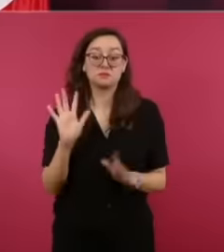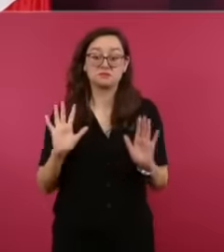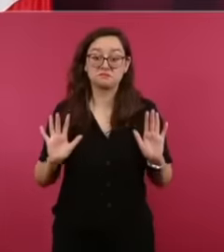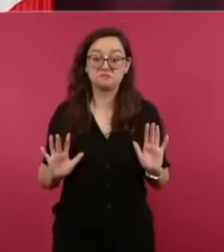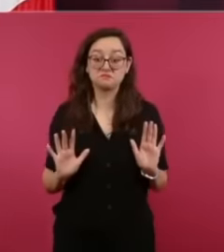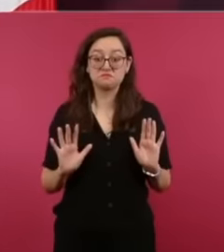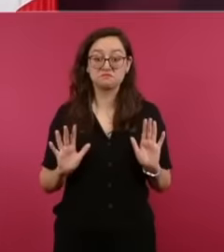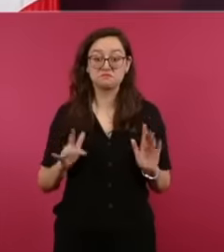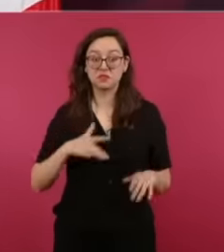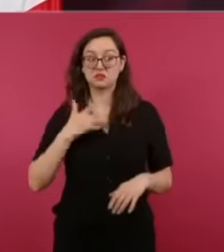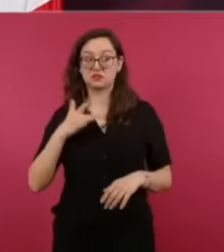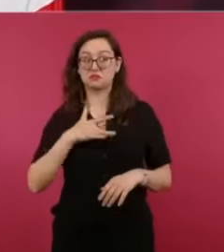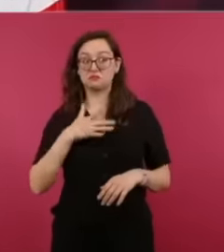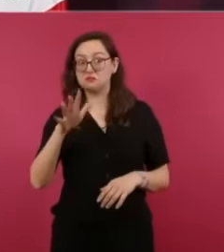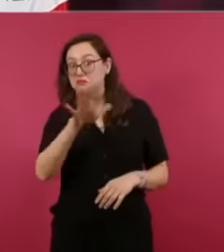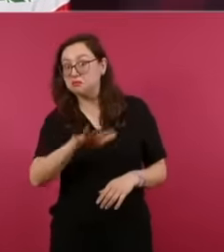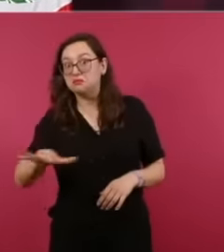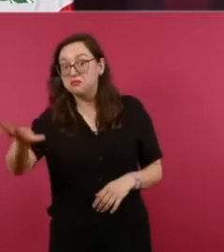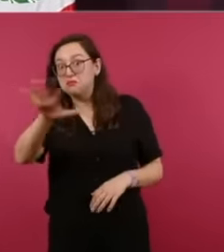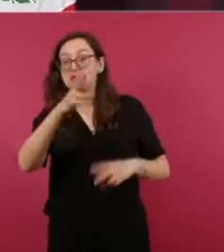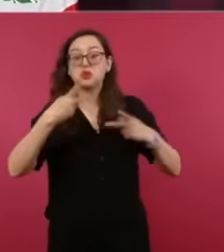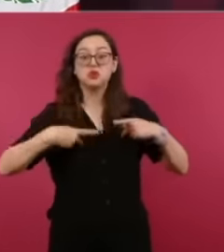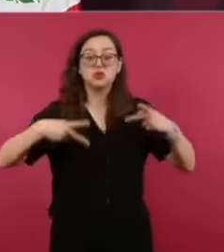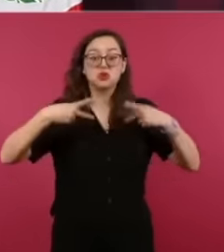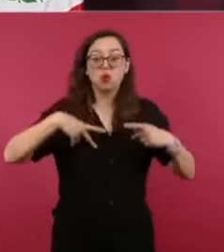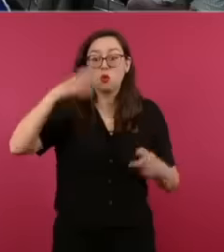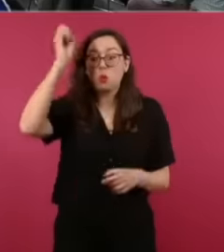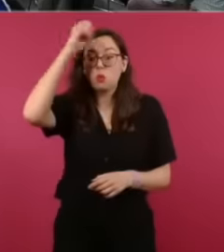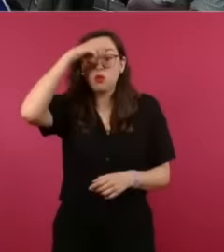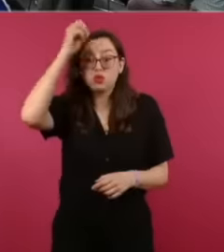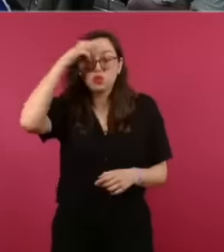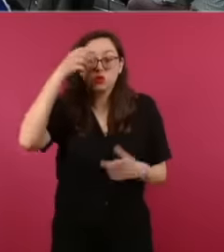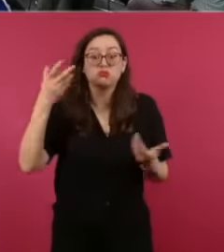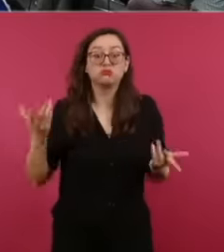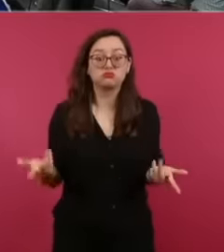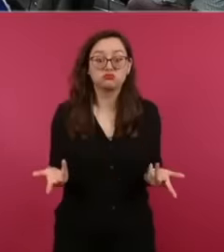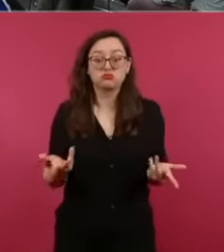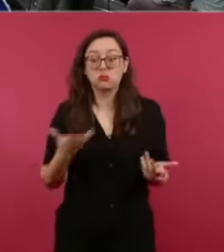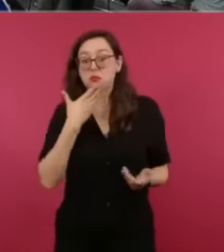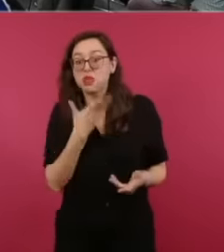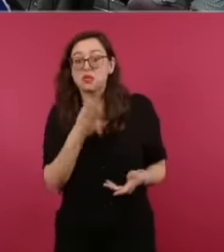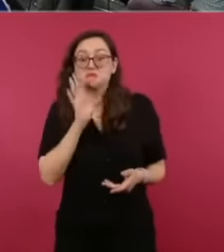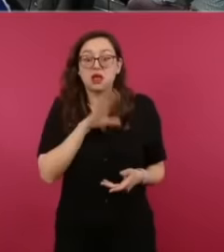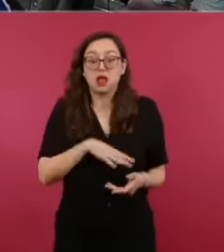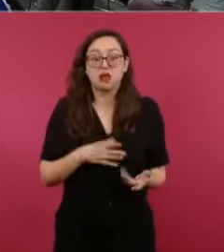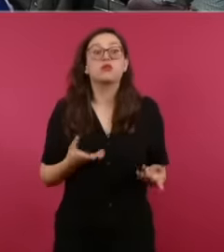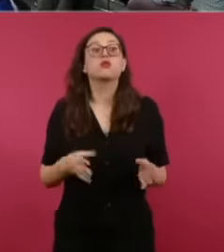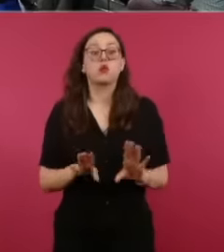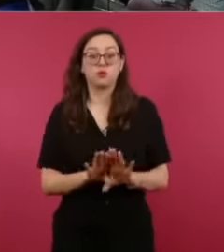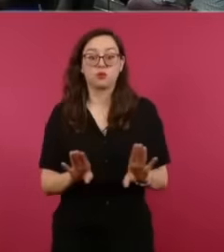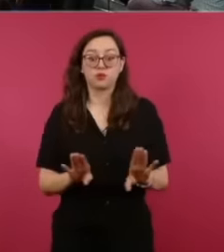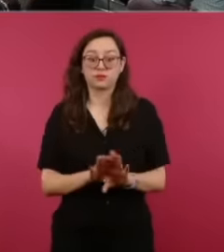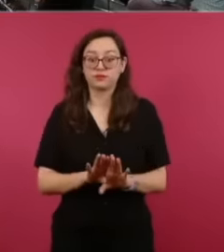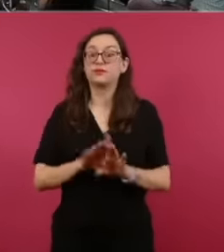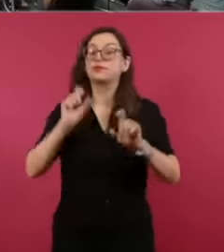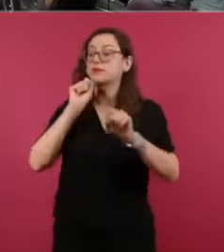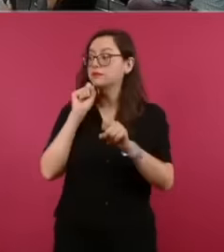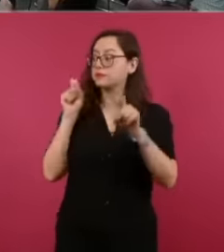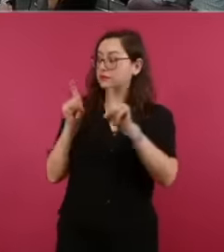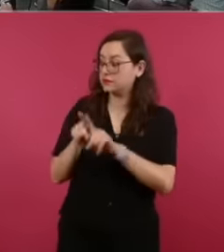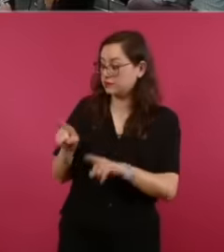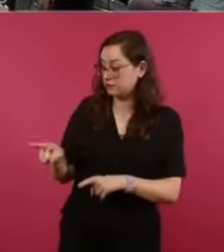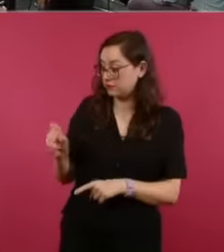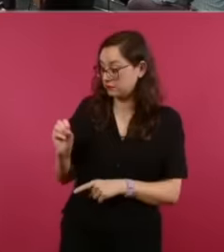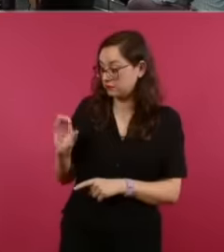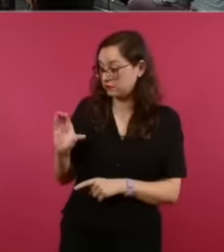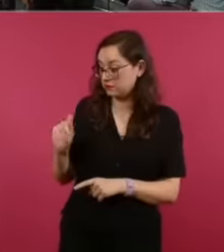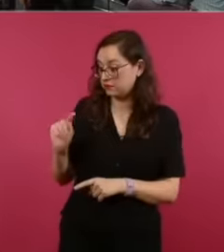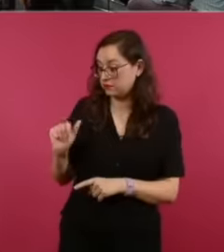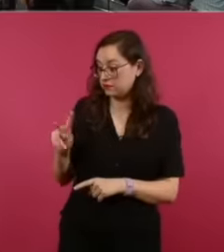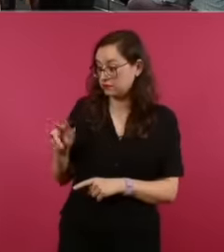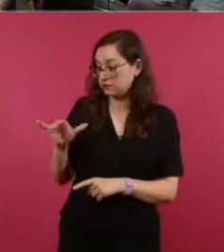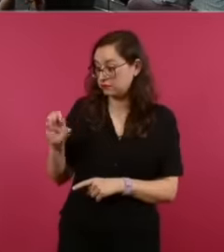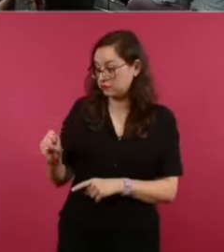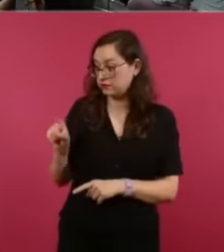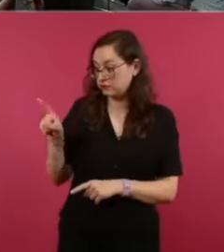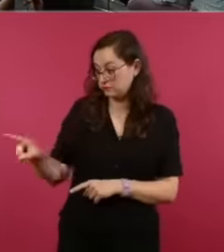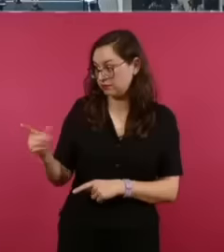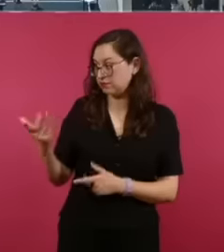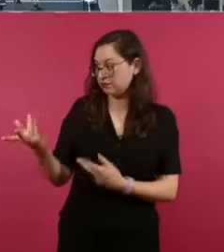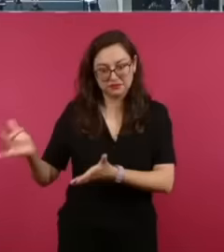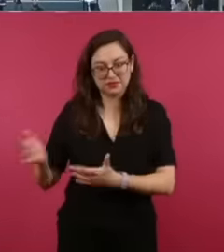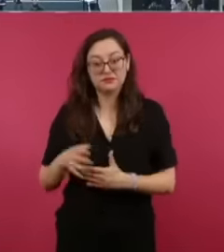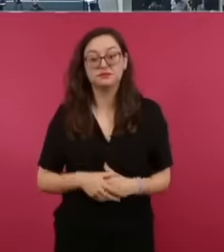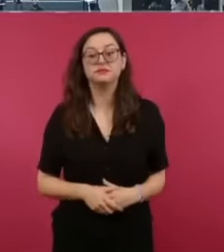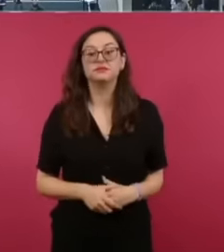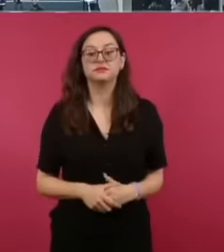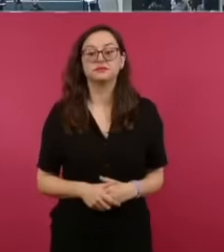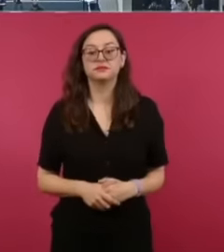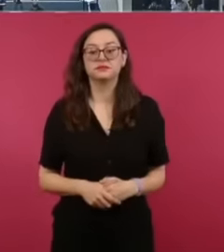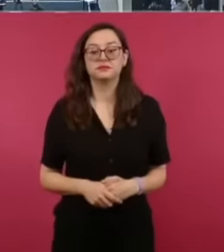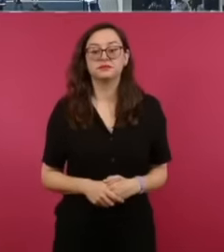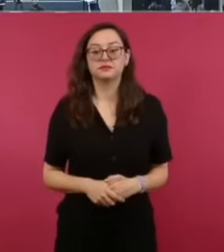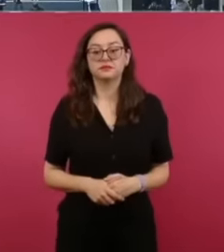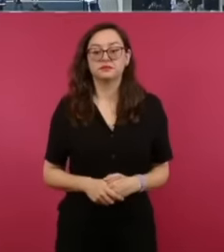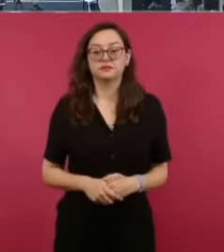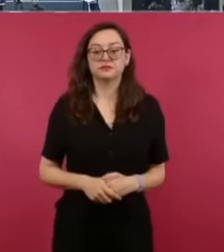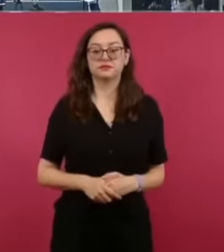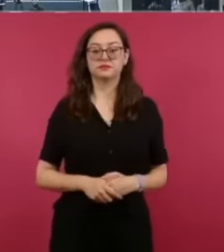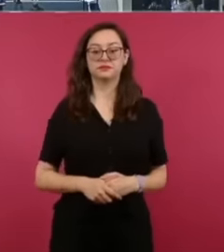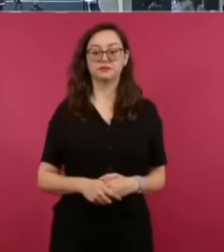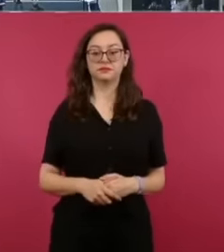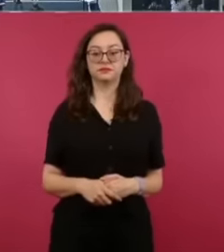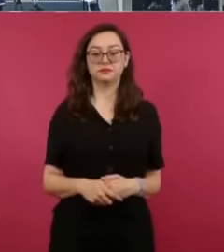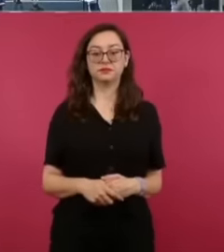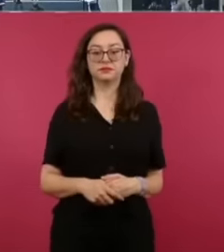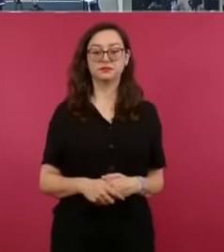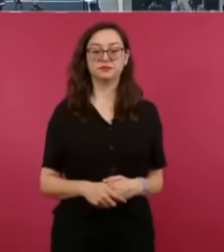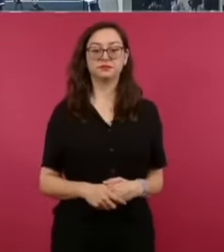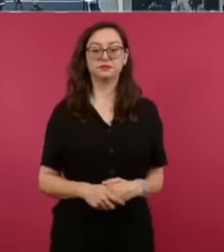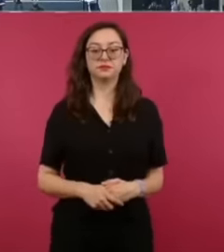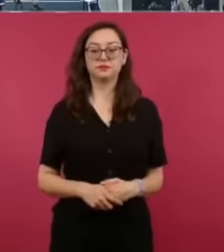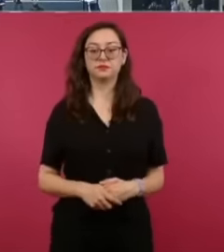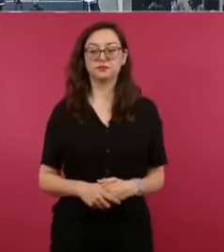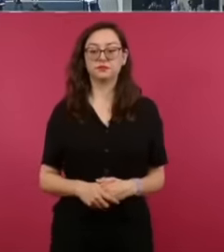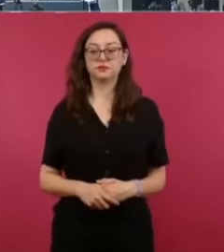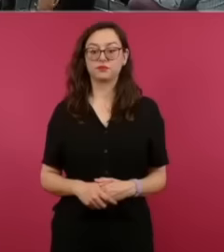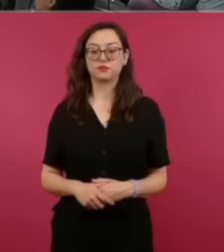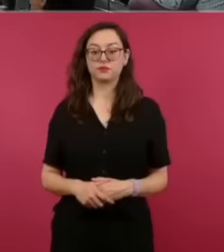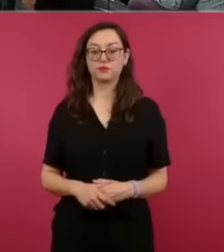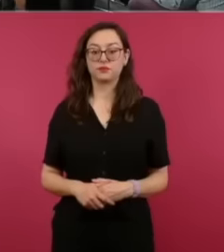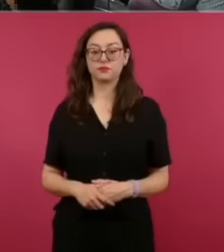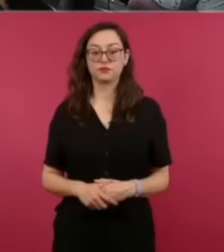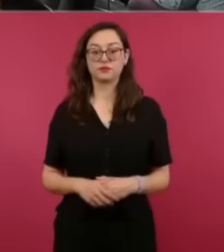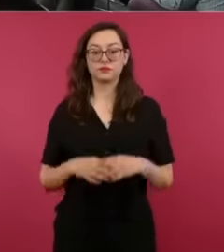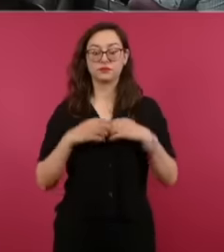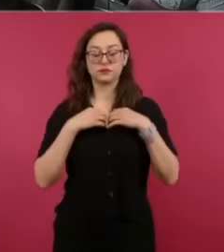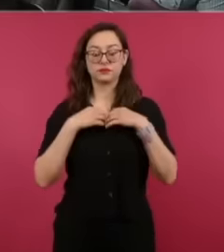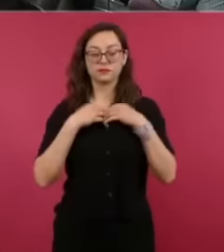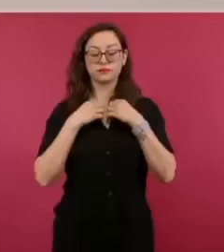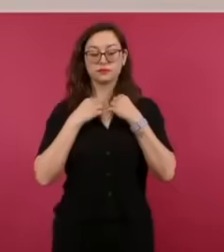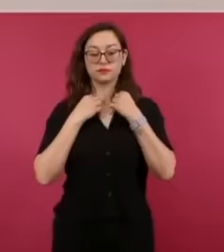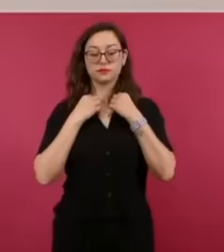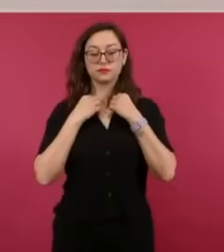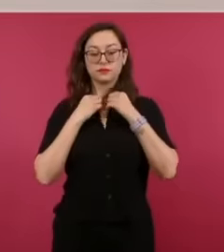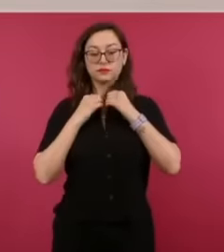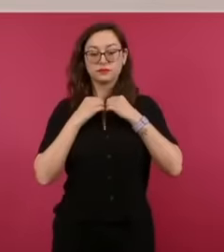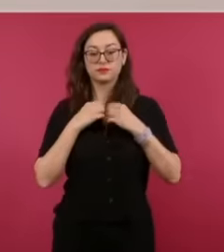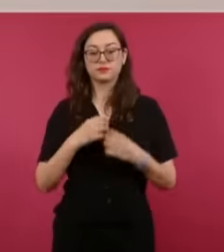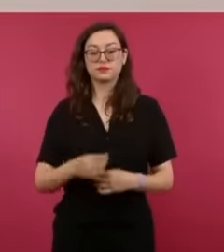locate us How we thank Octavio for this information. Since he already has a shell of